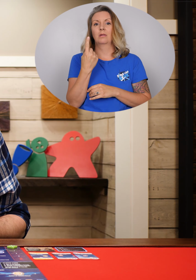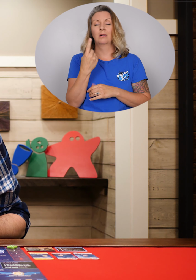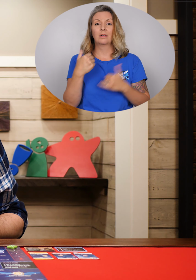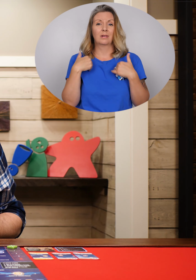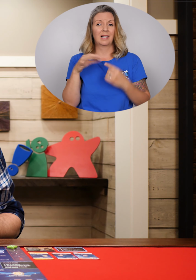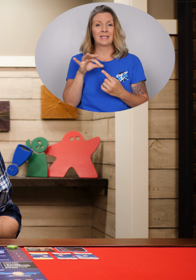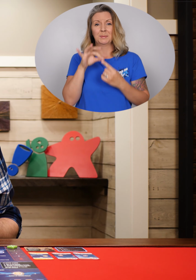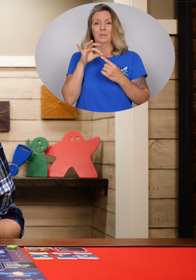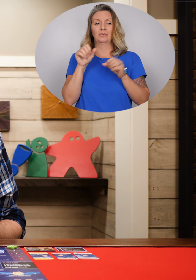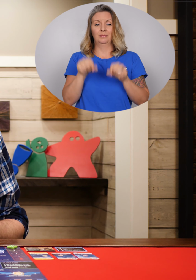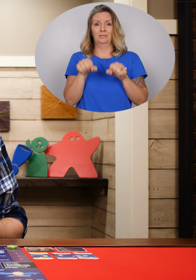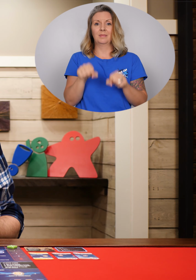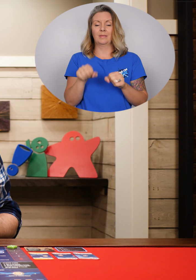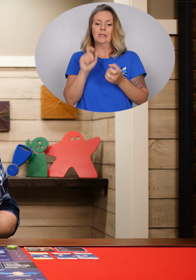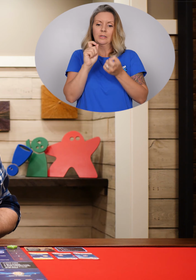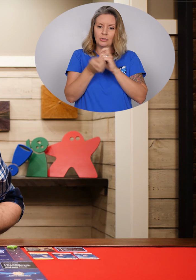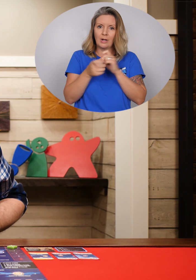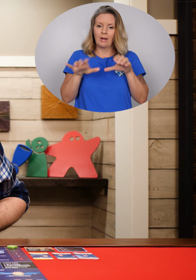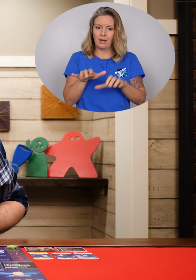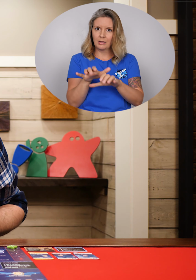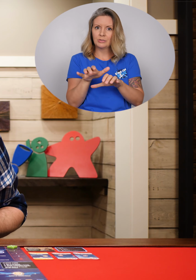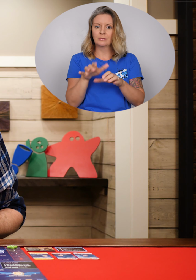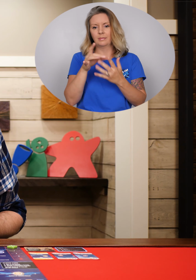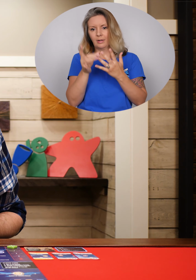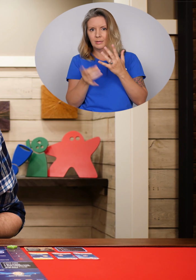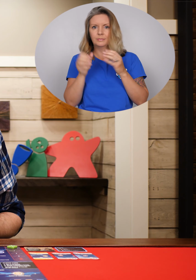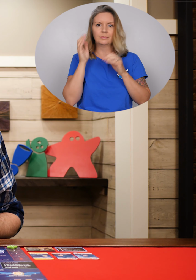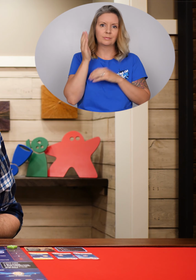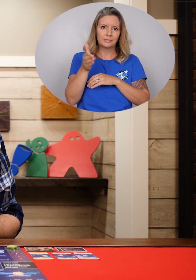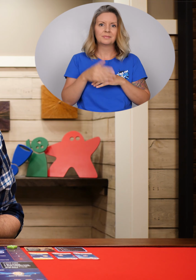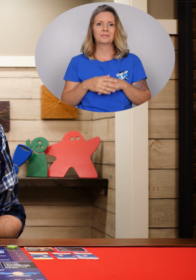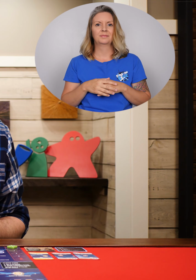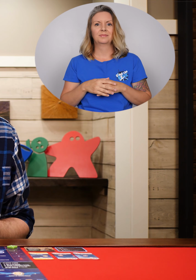player will have one and this will give them special abilities that change what they can